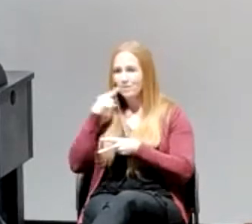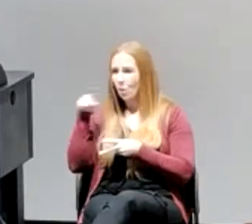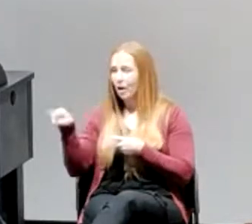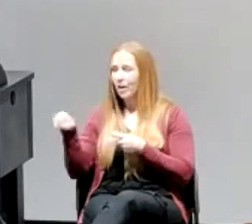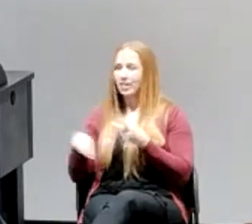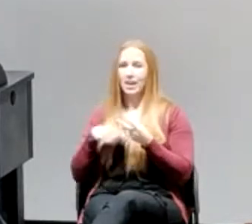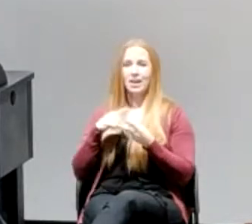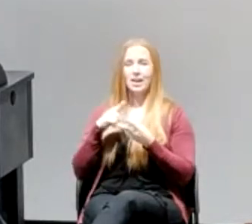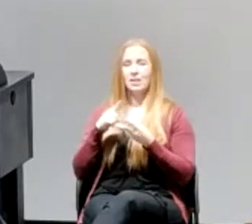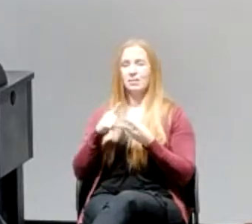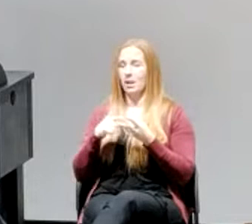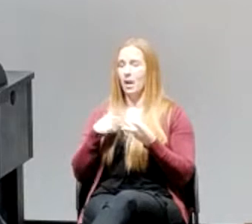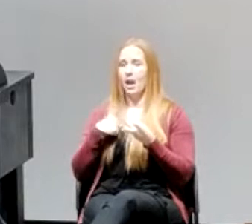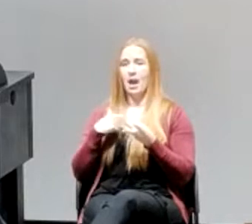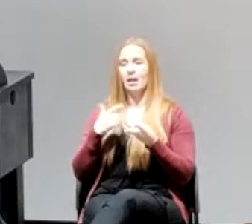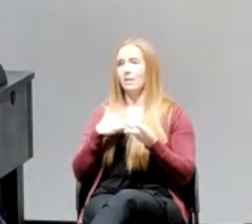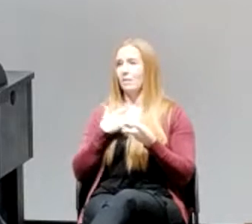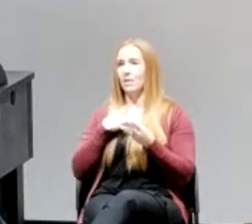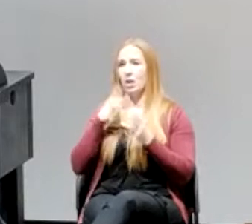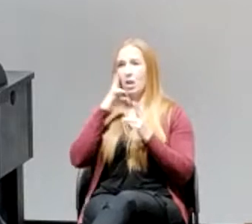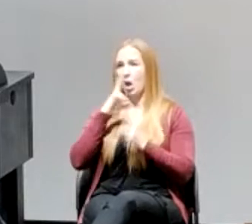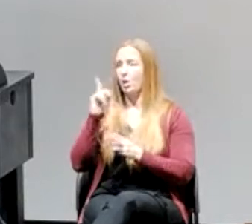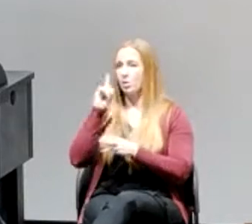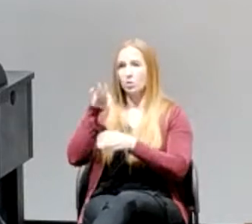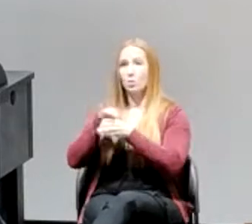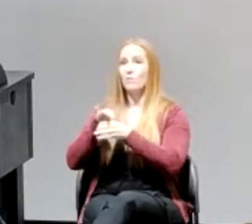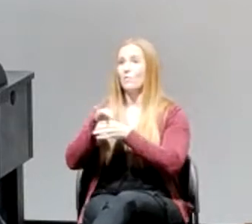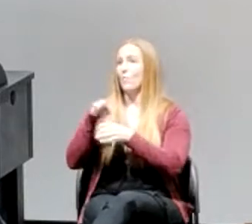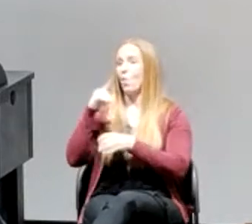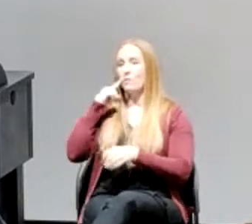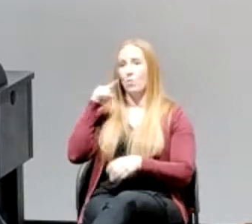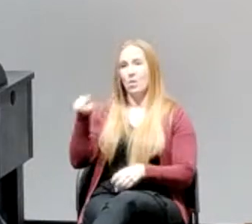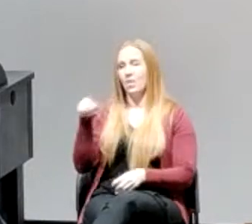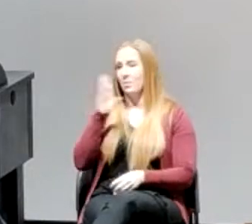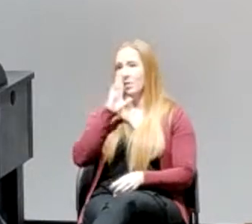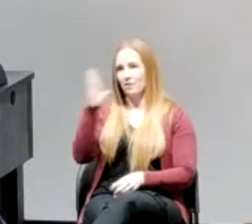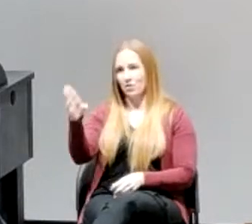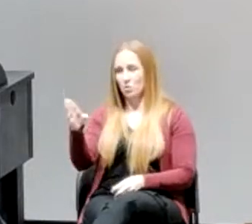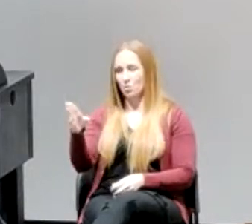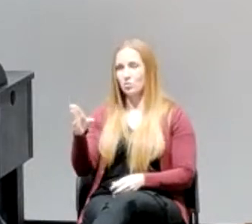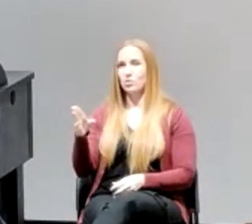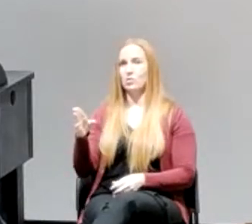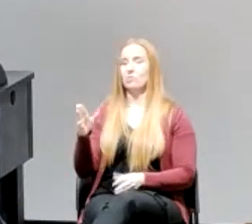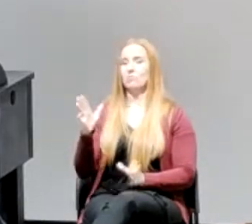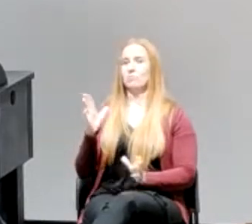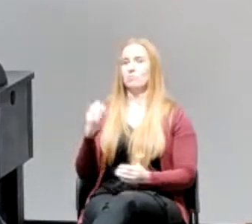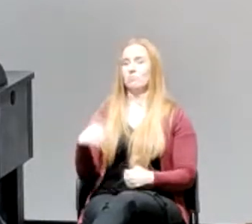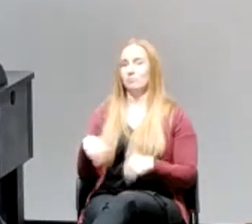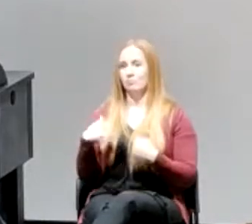I was carried those four human beings with me for the last 24-hours. I would be absolutely honored to live